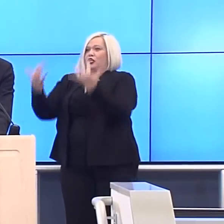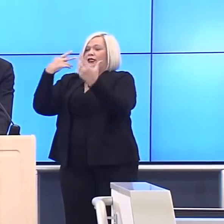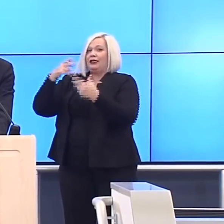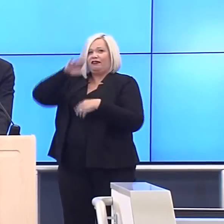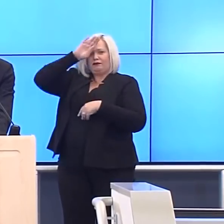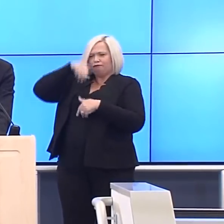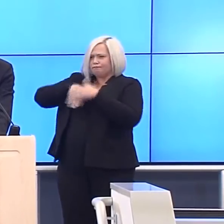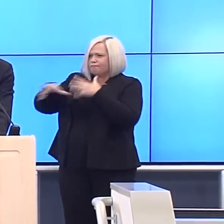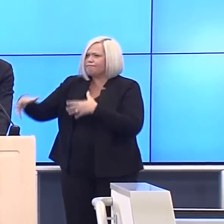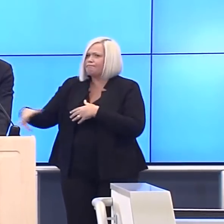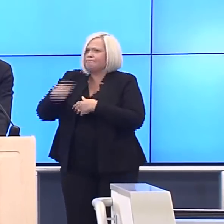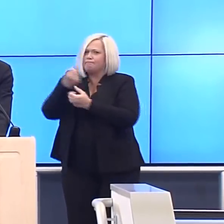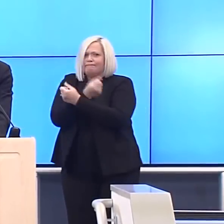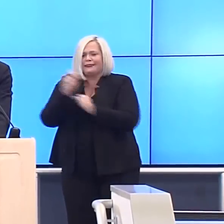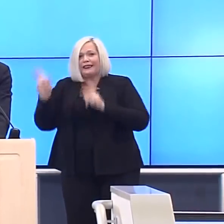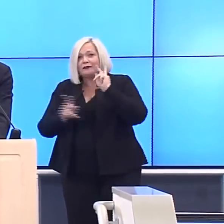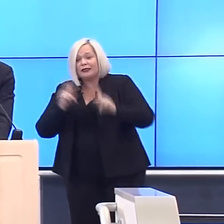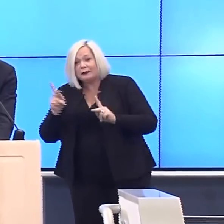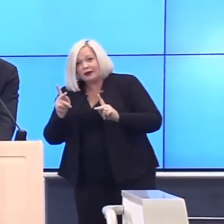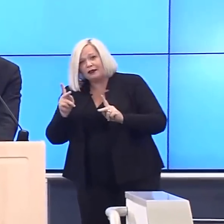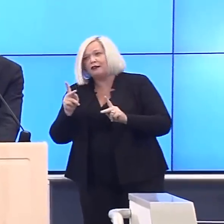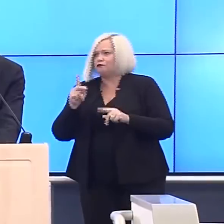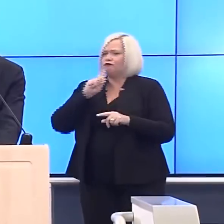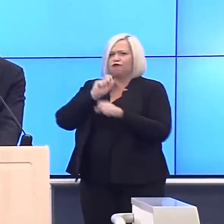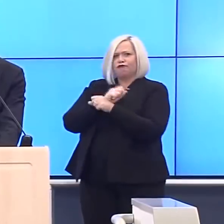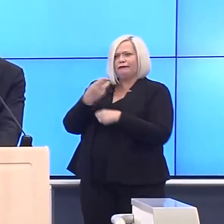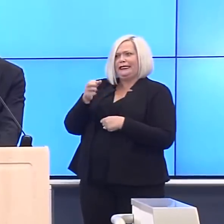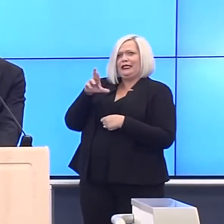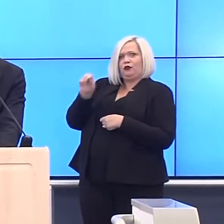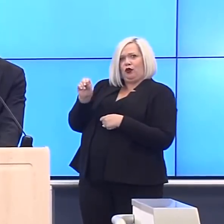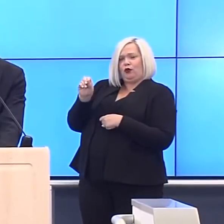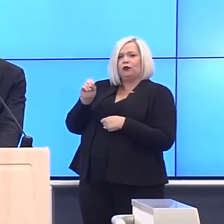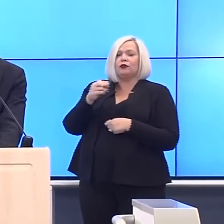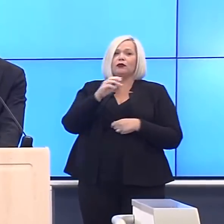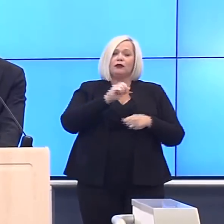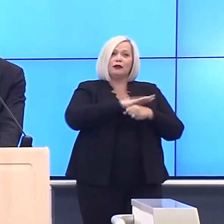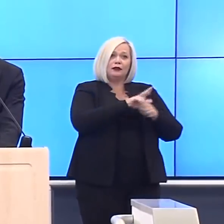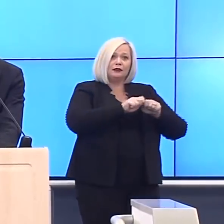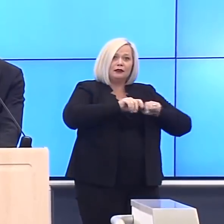EVENING. WHEN FIREFIGHTERS PULLED PEOPLE FROM BURNING BUILDINGS. WE CALL THEM